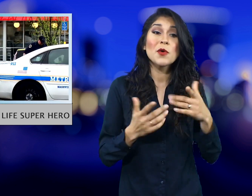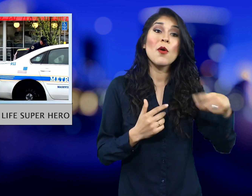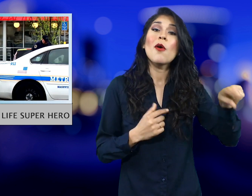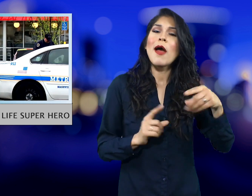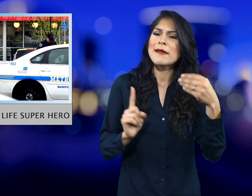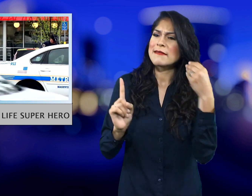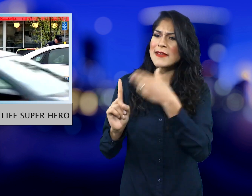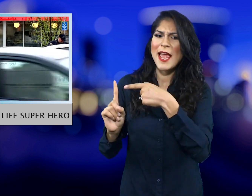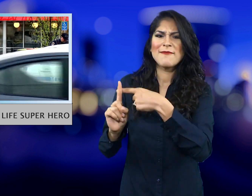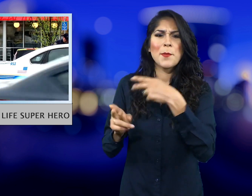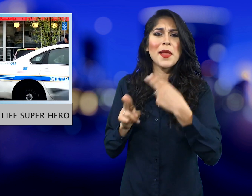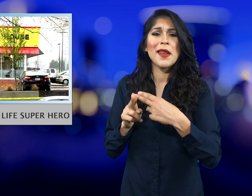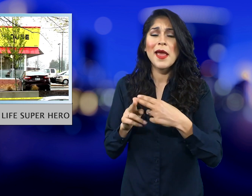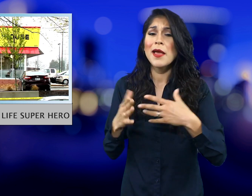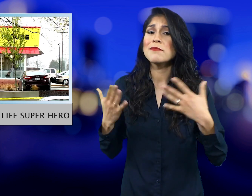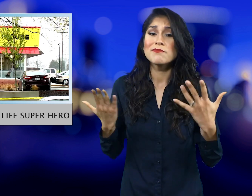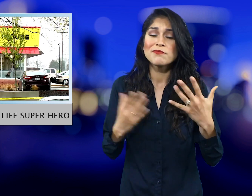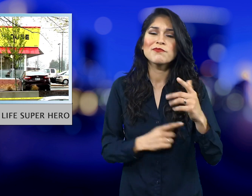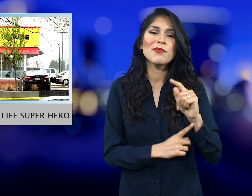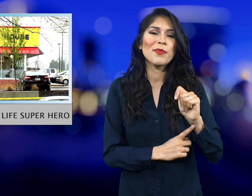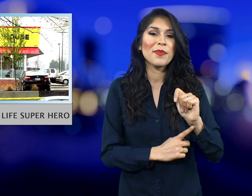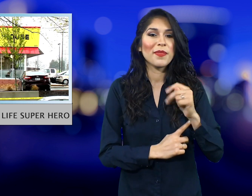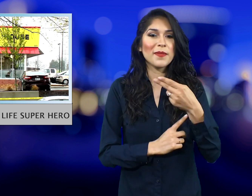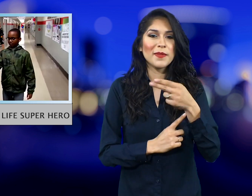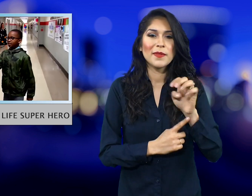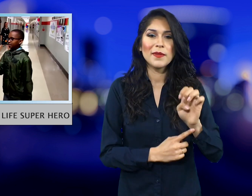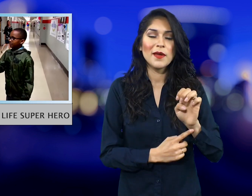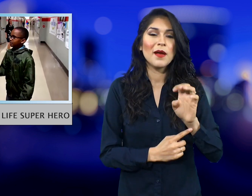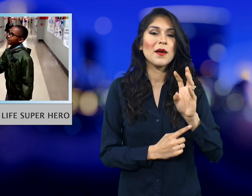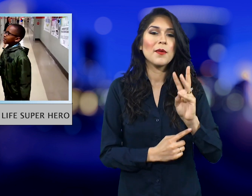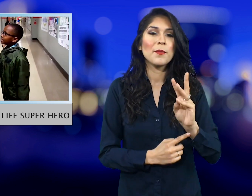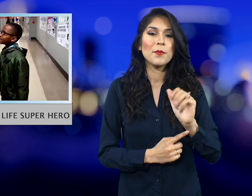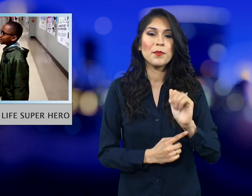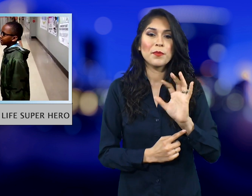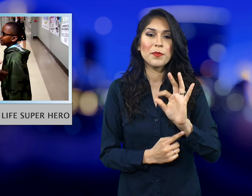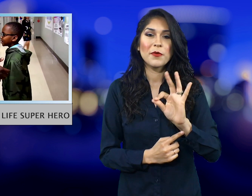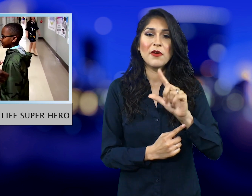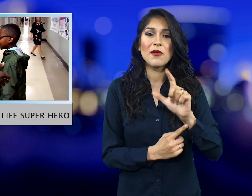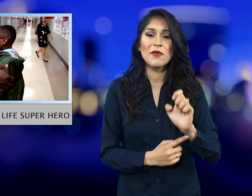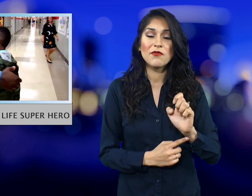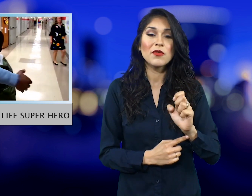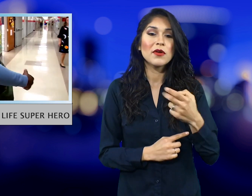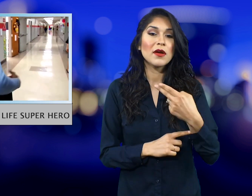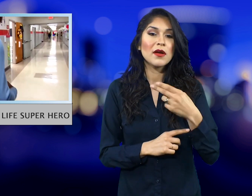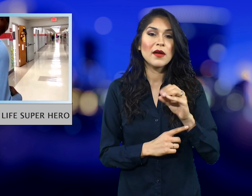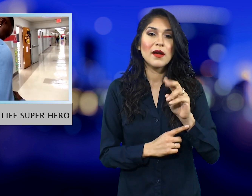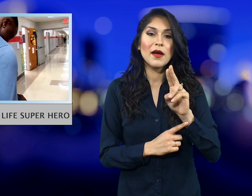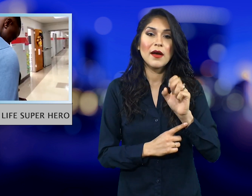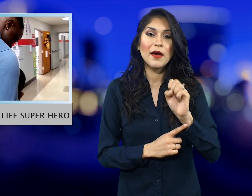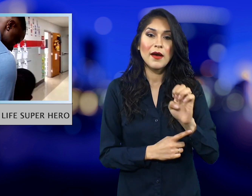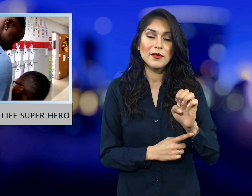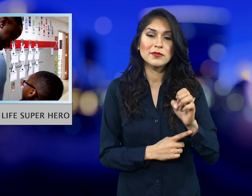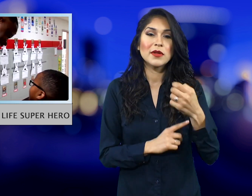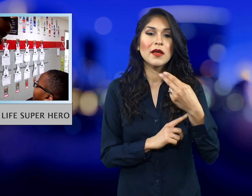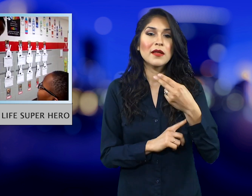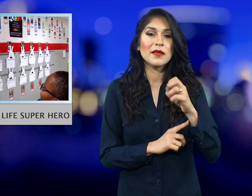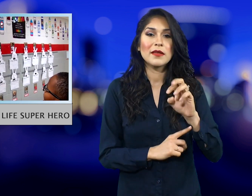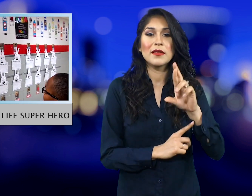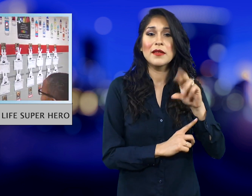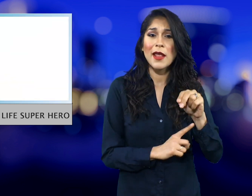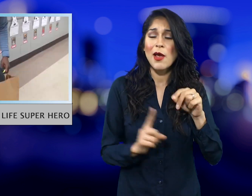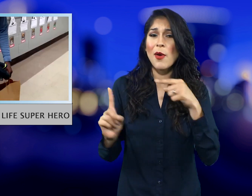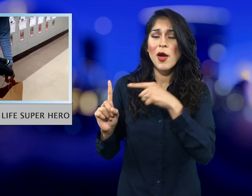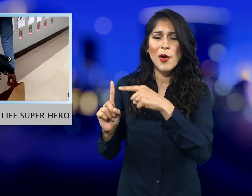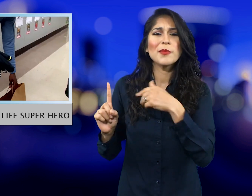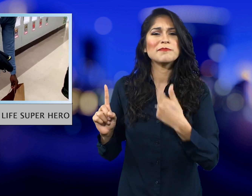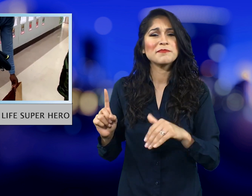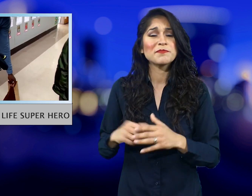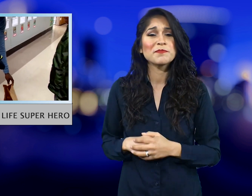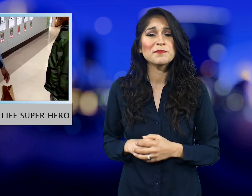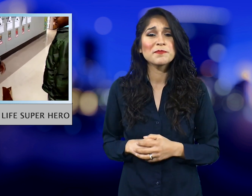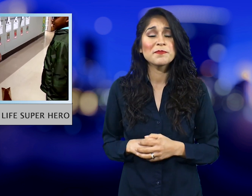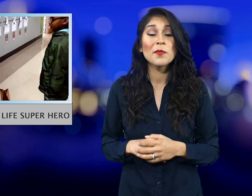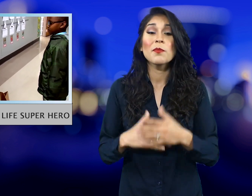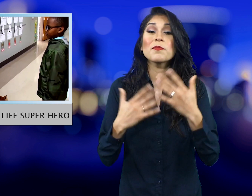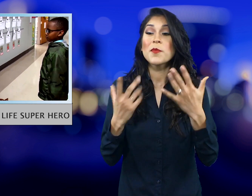He was given the name "The Waffle House Hero".